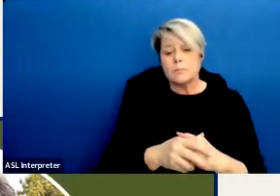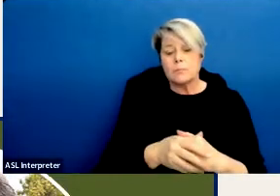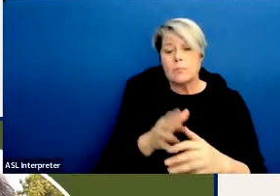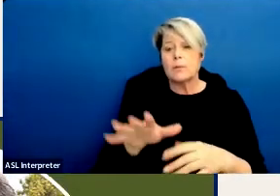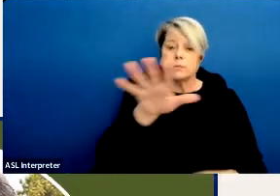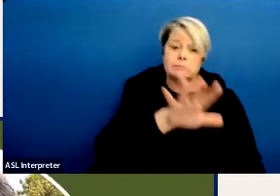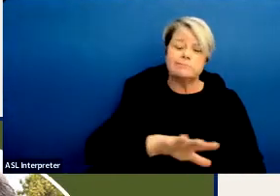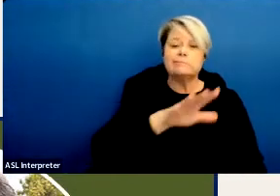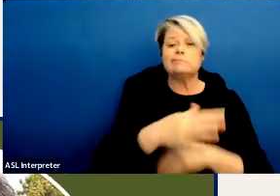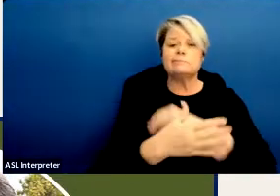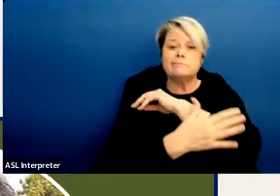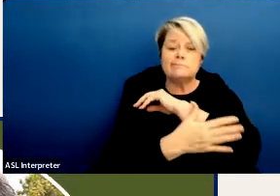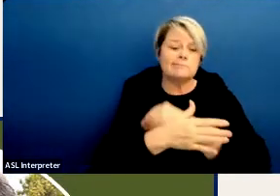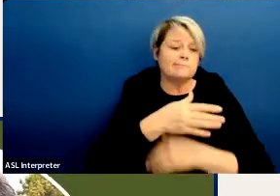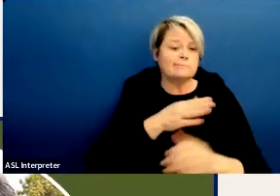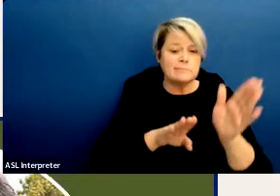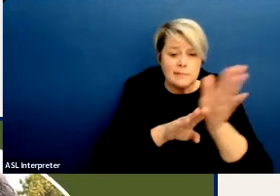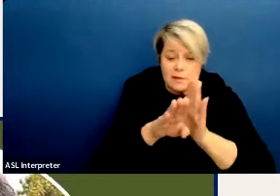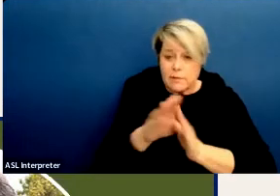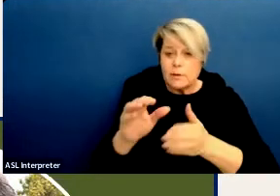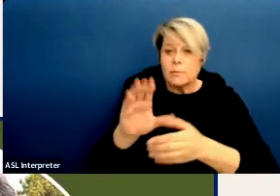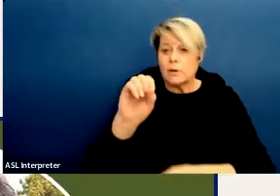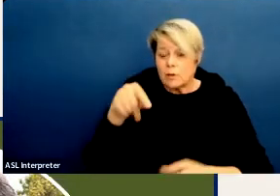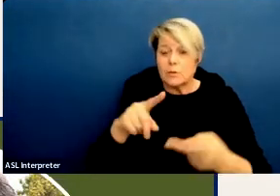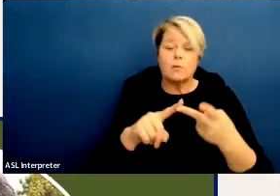So some of the the information will take you out to